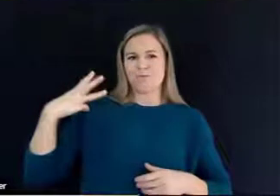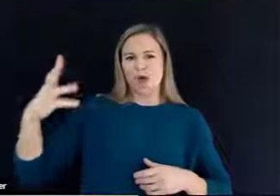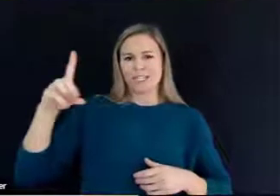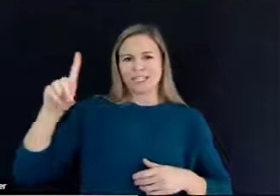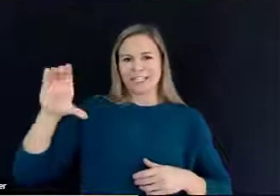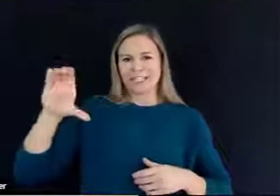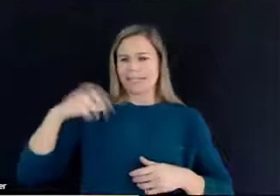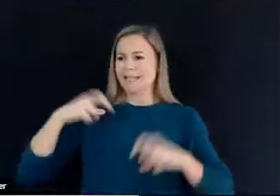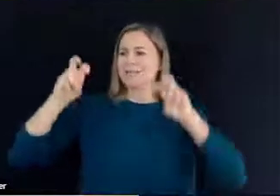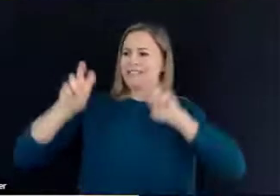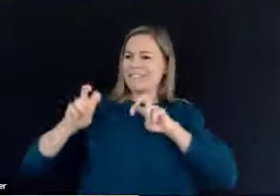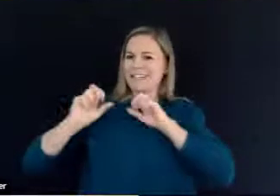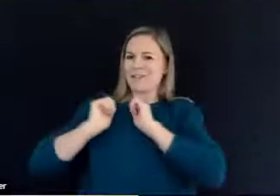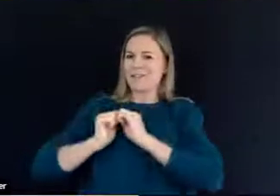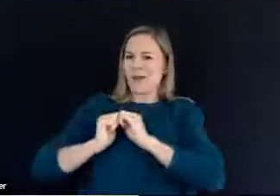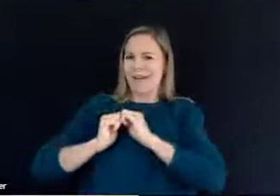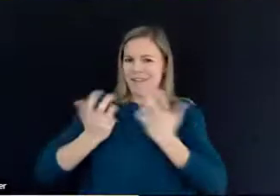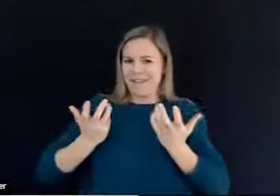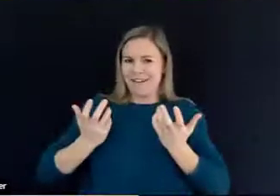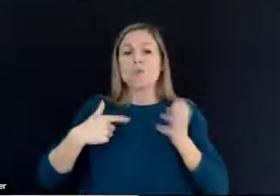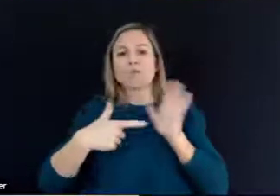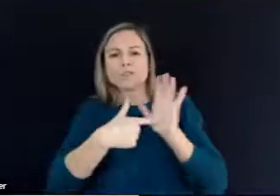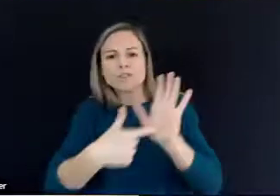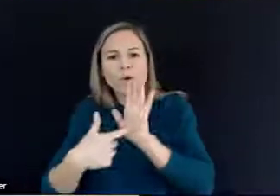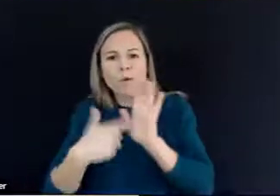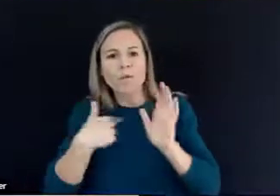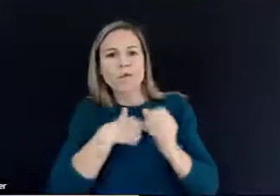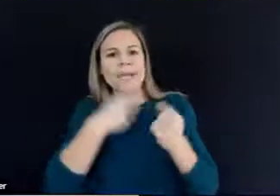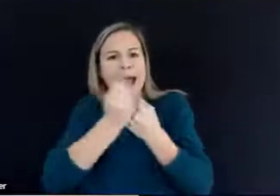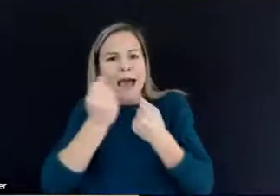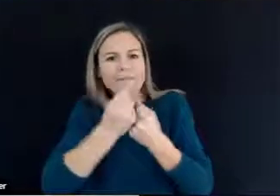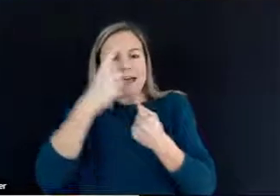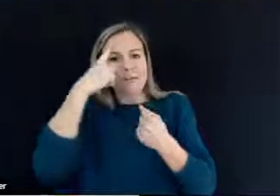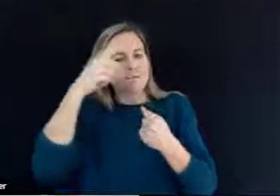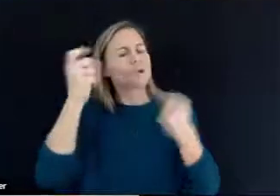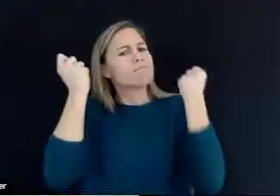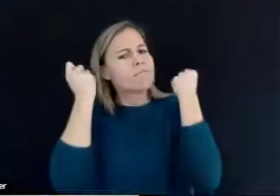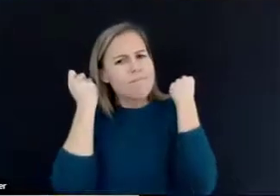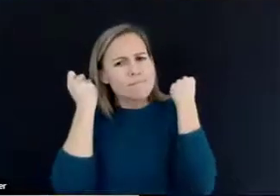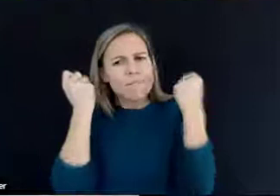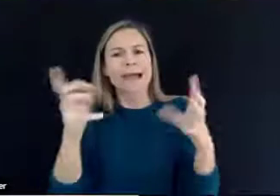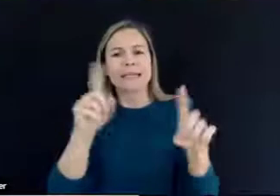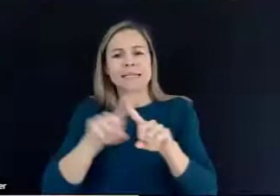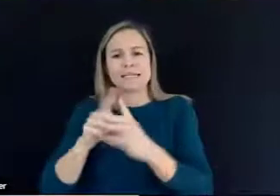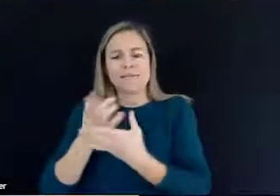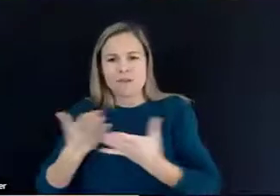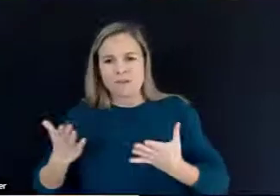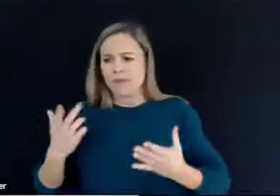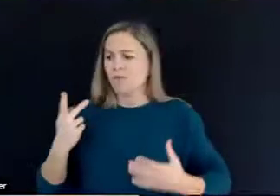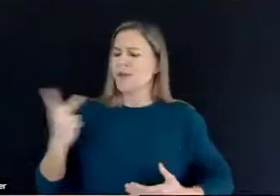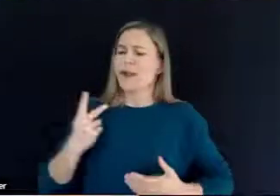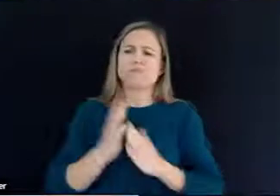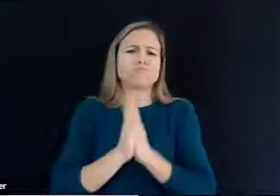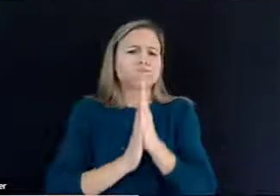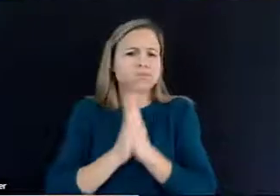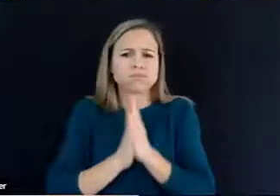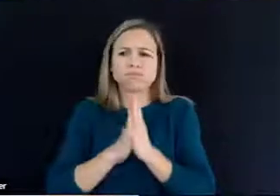because we advocate for so many different things that we're just really passionate about. And the very next picture